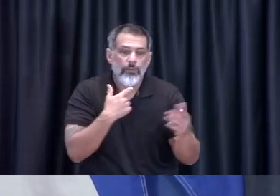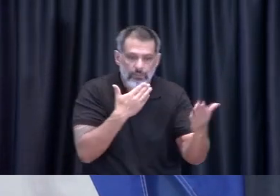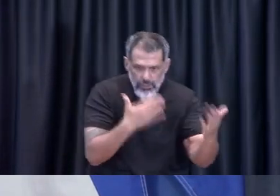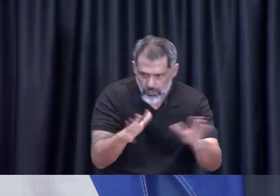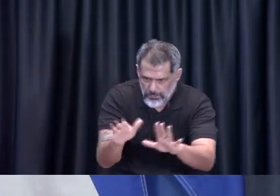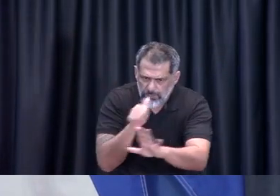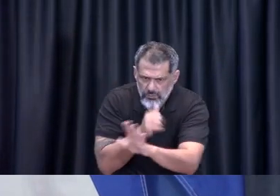311.